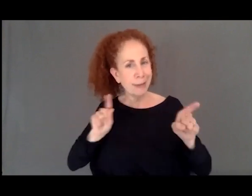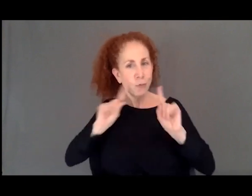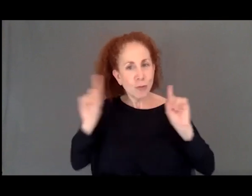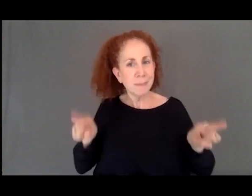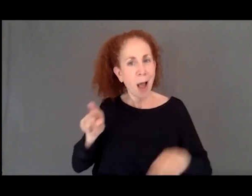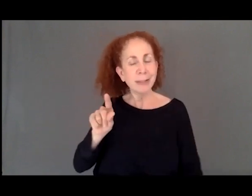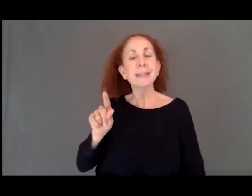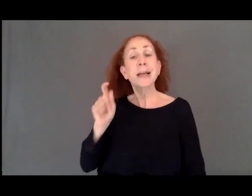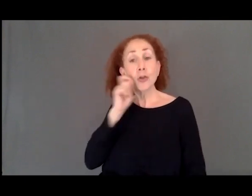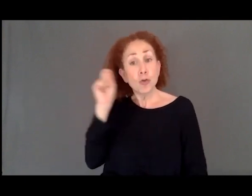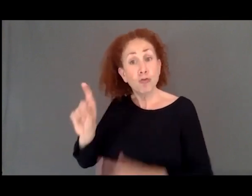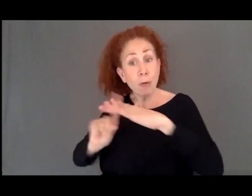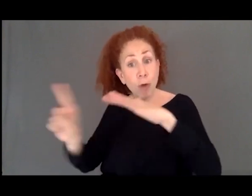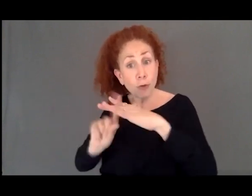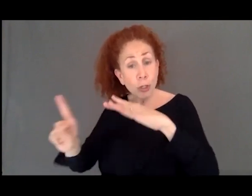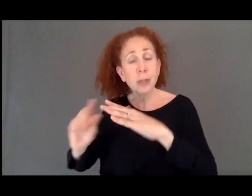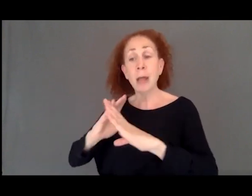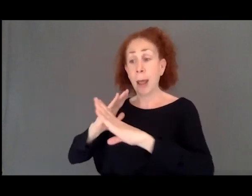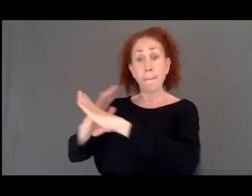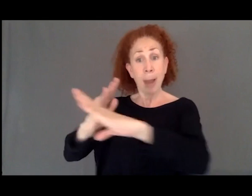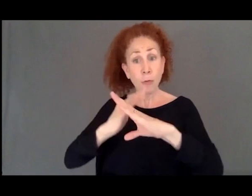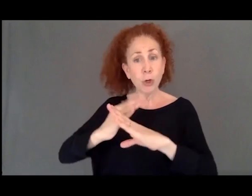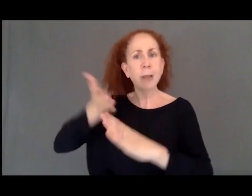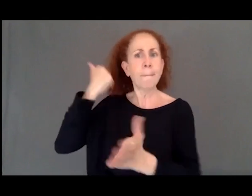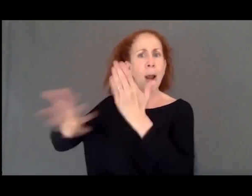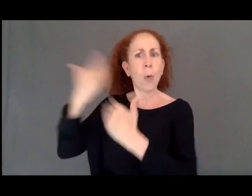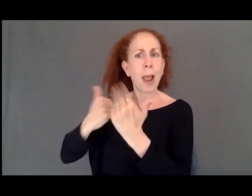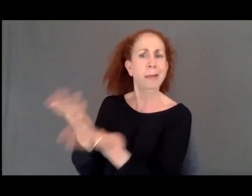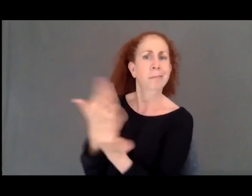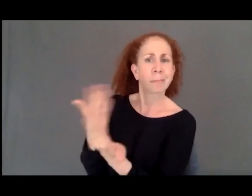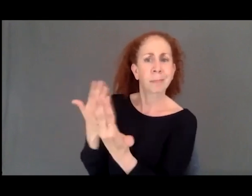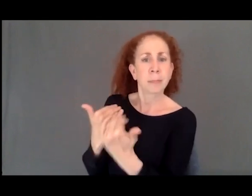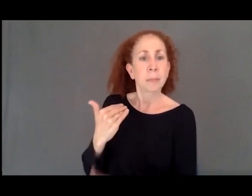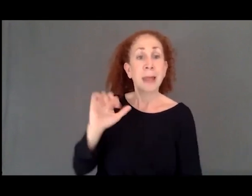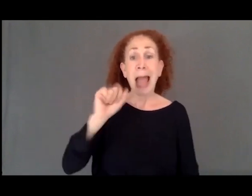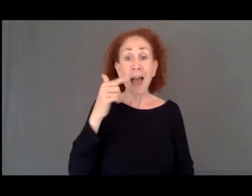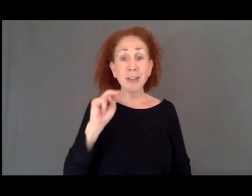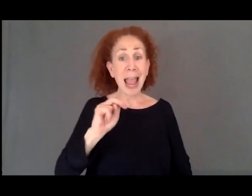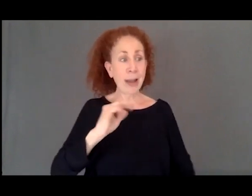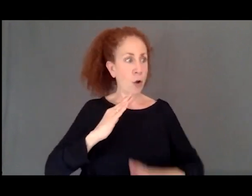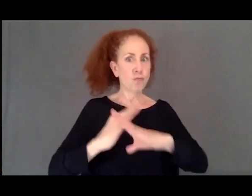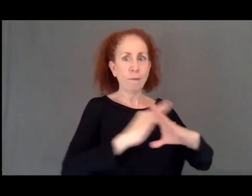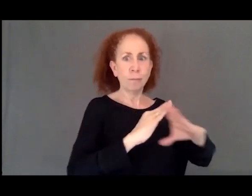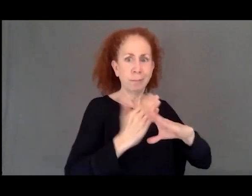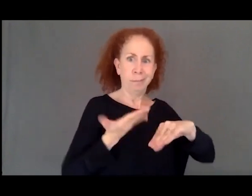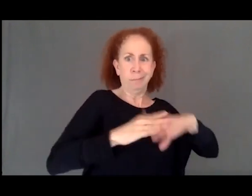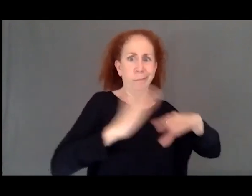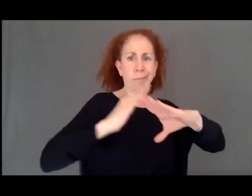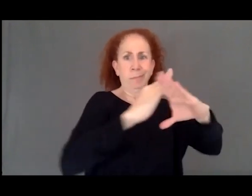and that those multiple layers of red tape that those refugees were not able to surmount.